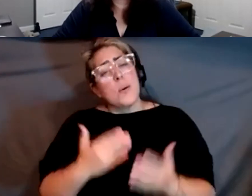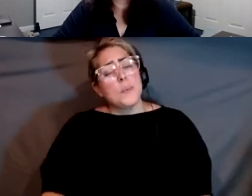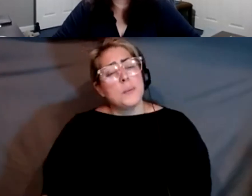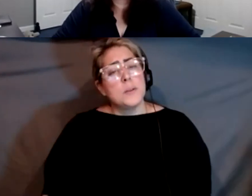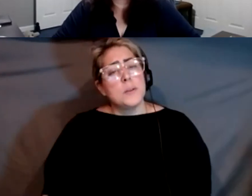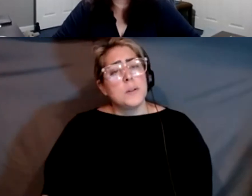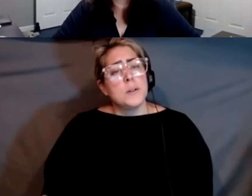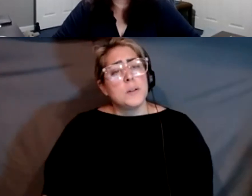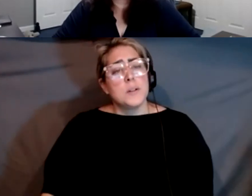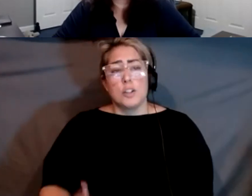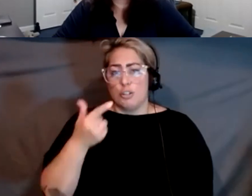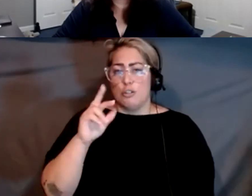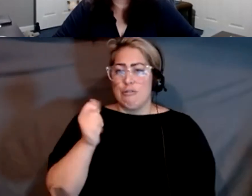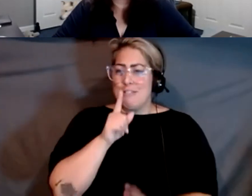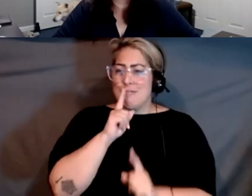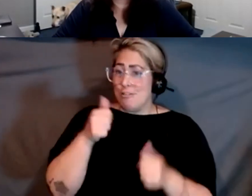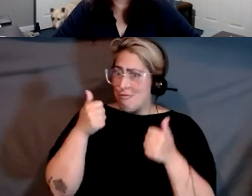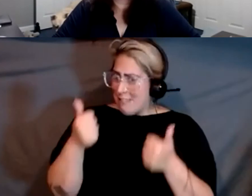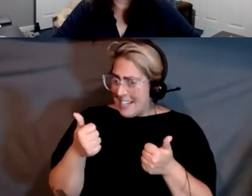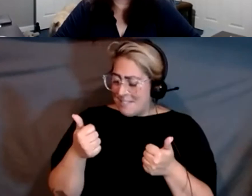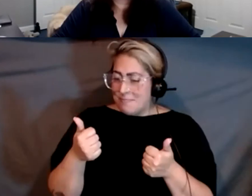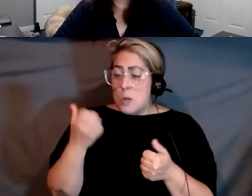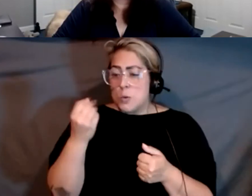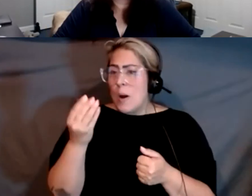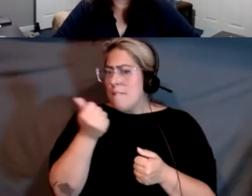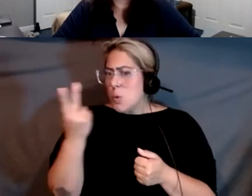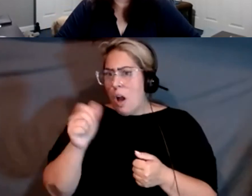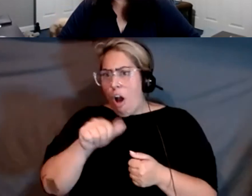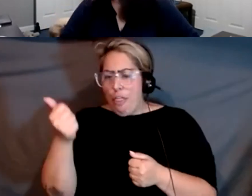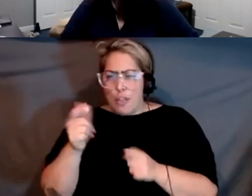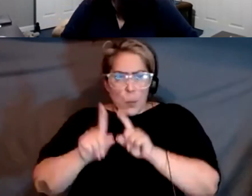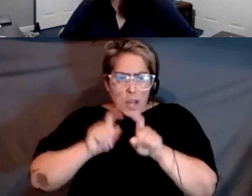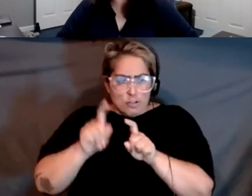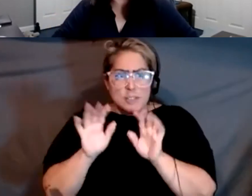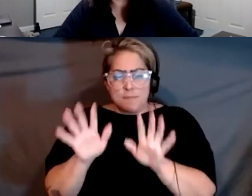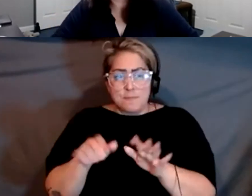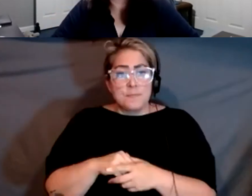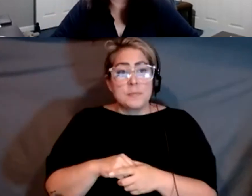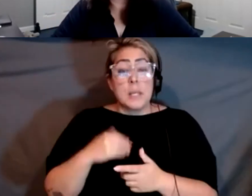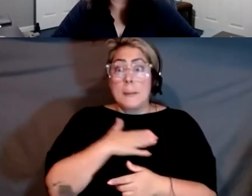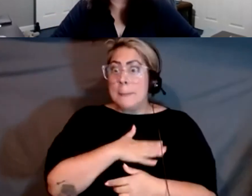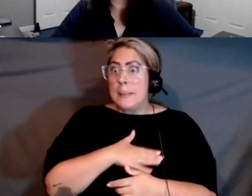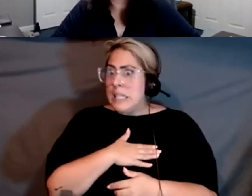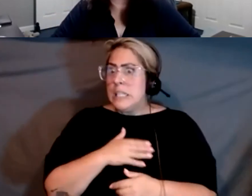questions. Please continue to draw questions into the chat. They are super helpful.